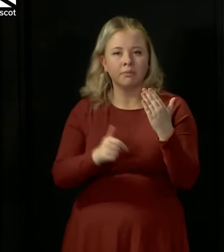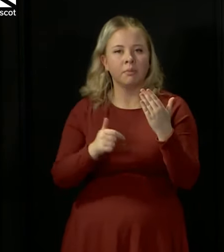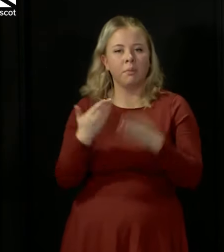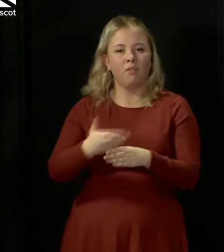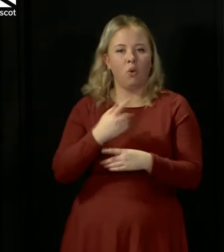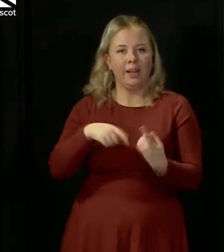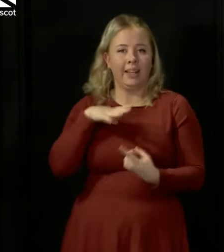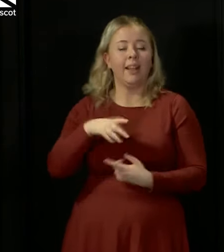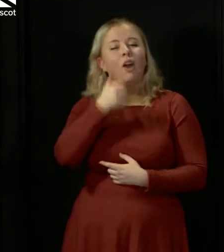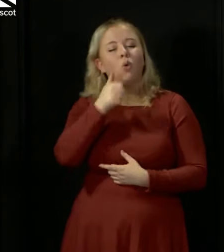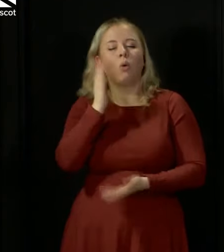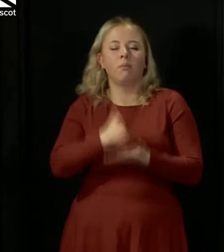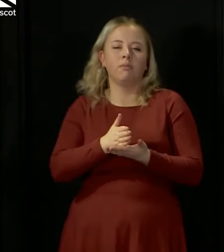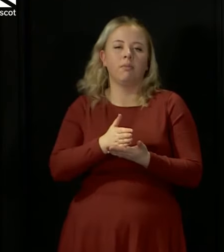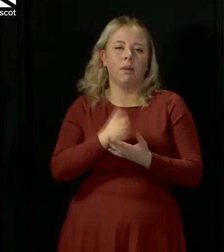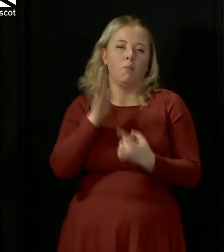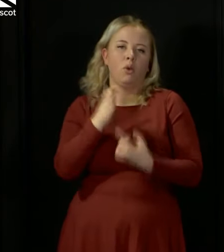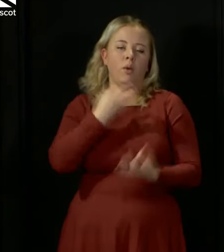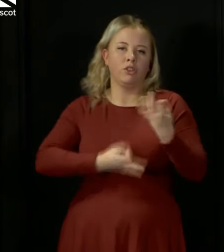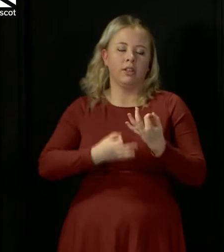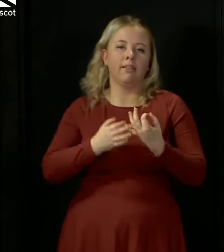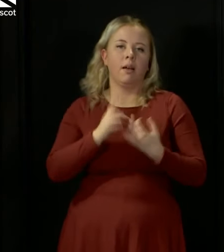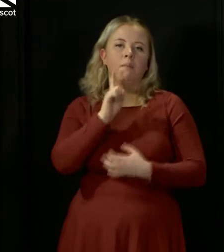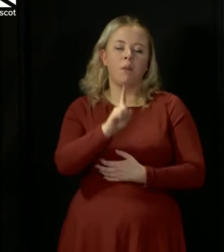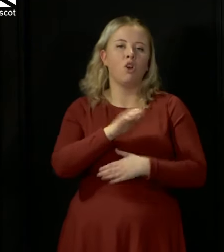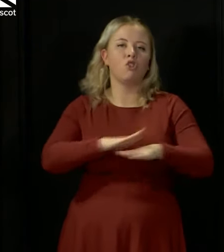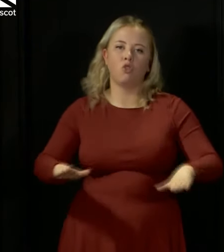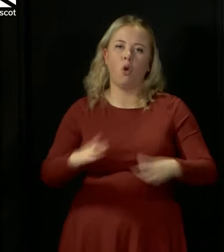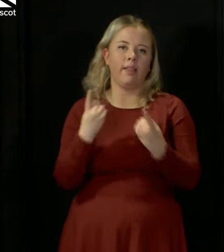is a legitimate question, I'm not saying it isn't, but it is not the thing that is uppermost